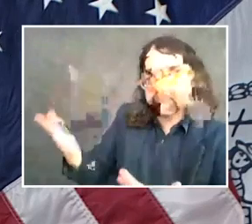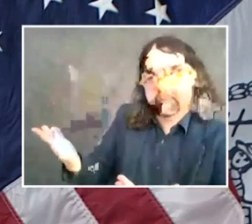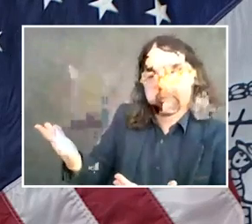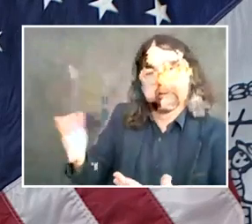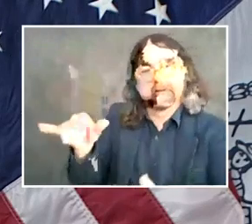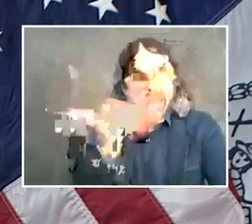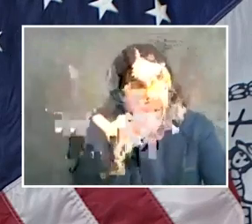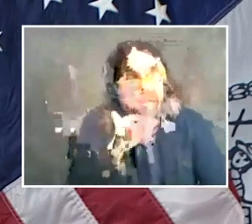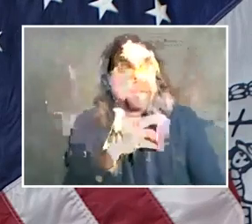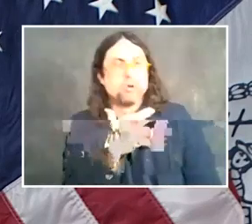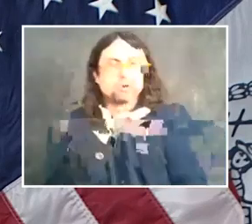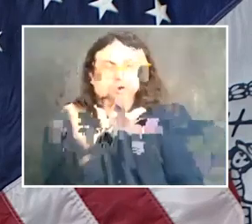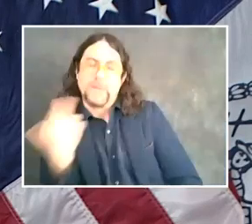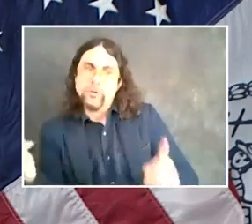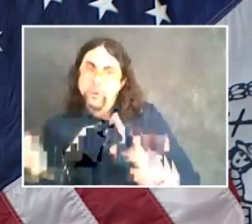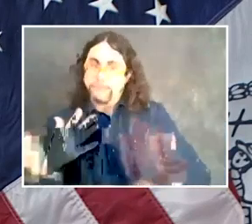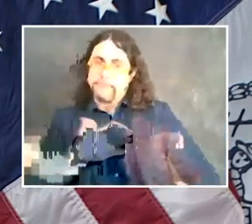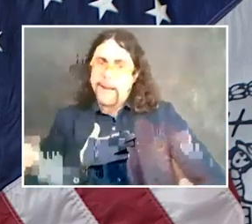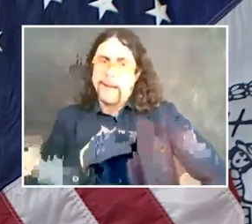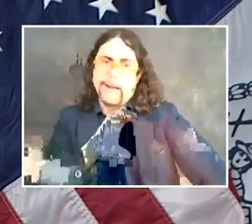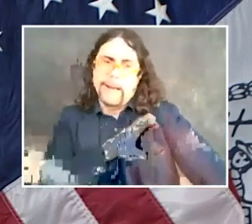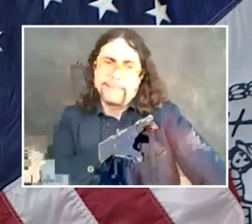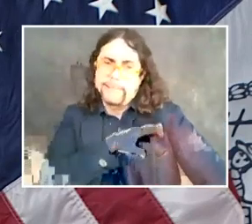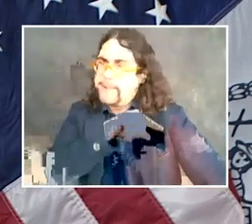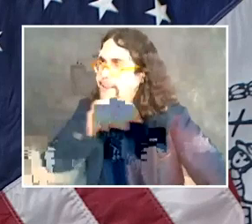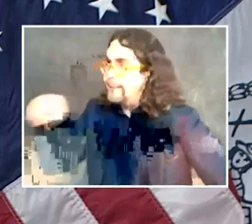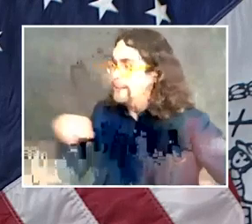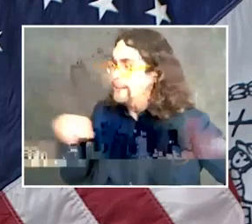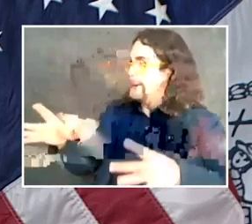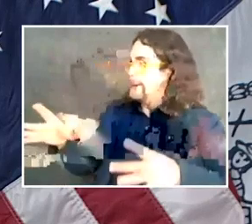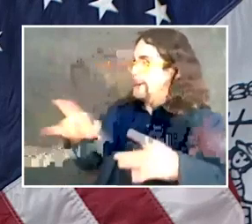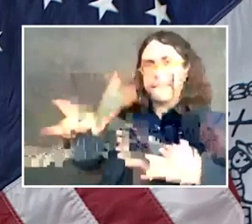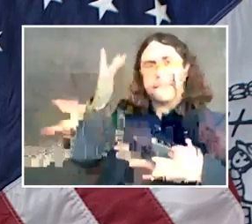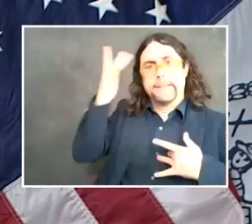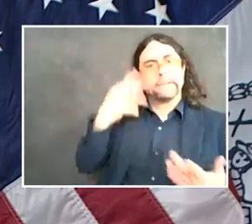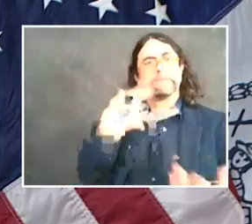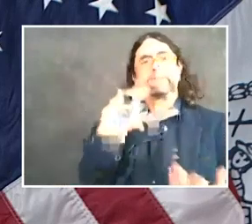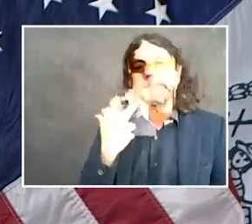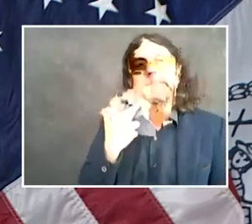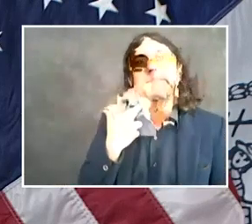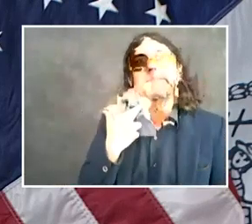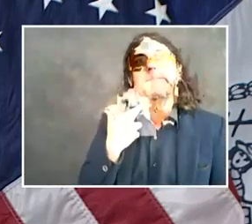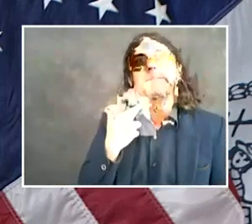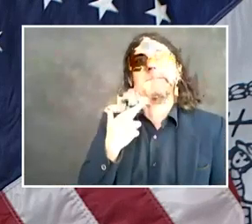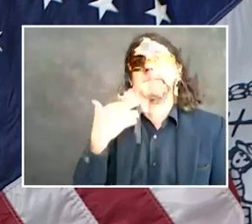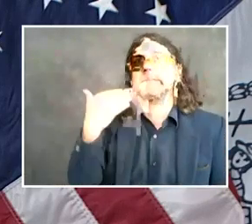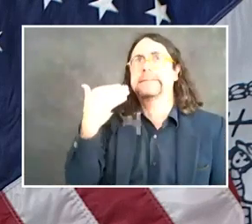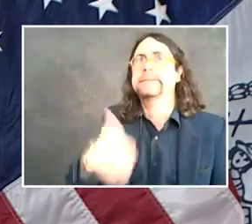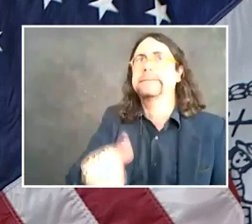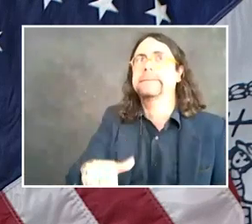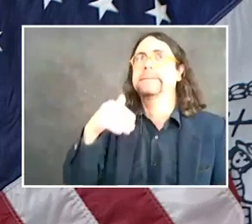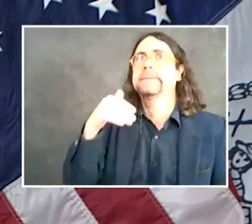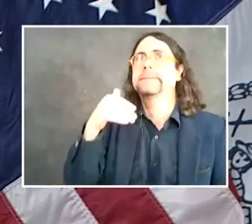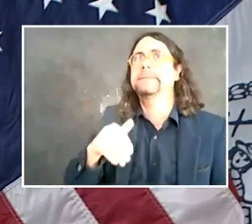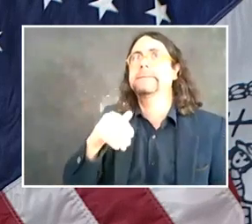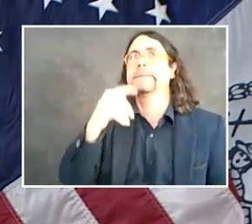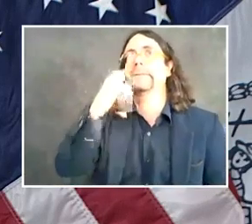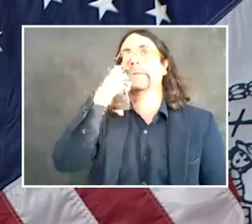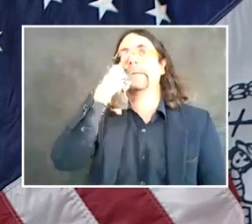ABOUT THAT. THAT WAS NOT MY INTENTION. BUT I ALSO WANT TO BE CLEAR, I HAVE NO REGRETS ABOUT CALLING